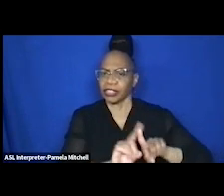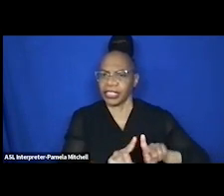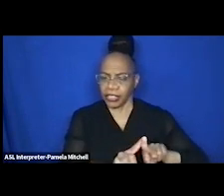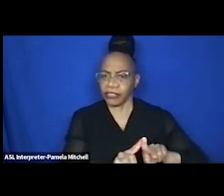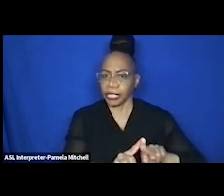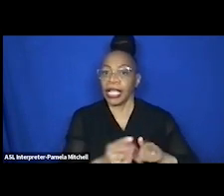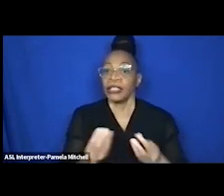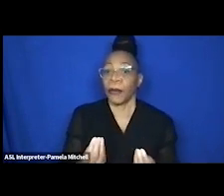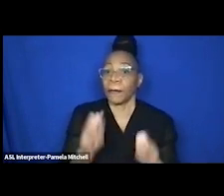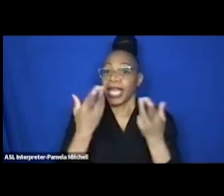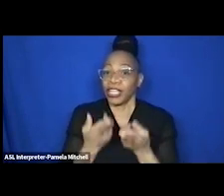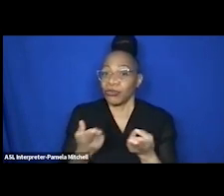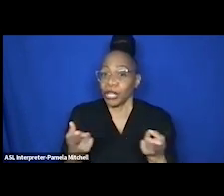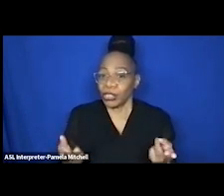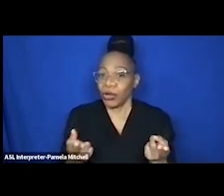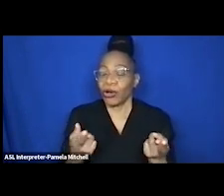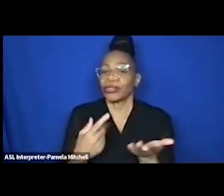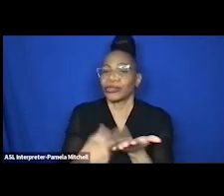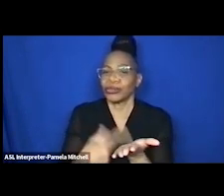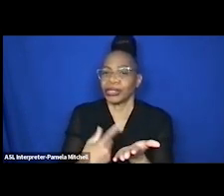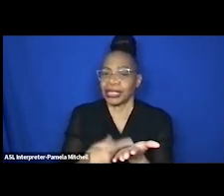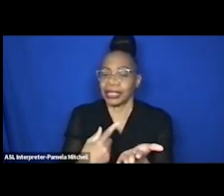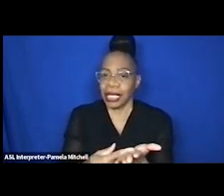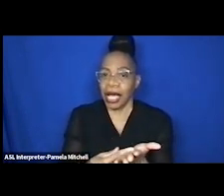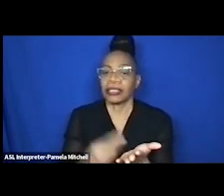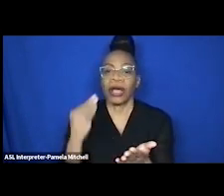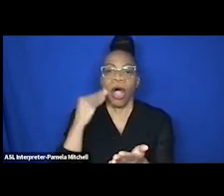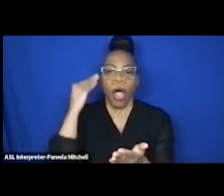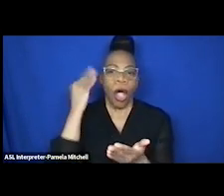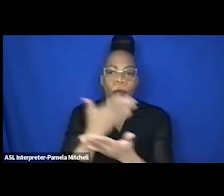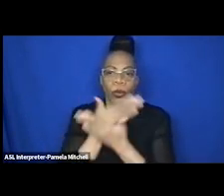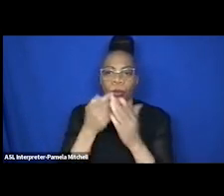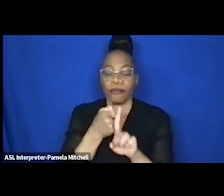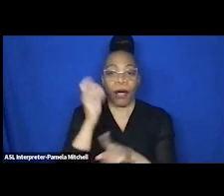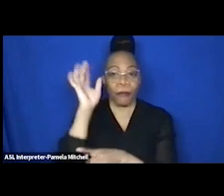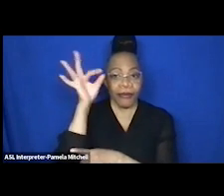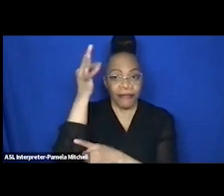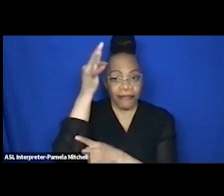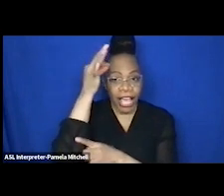to address homelessness come from, you know, federal and state and local governments, the actual response to addressing it